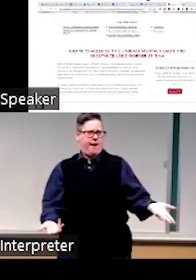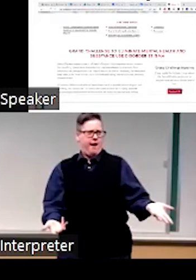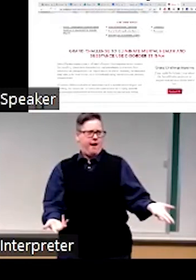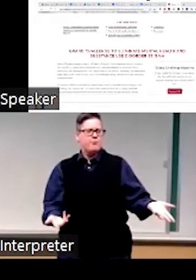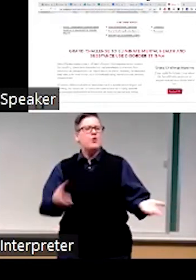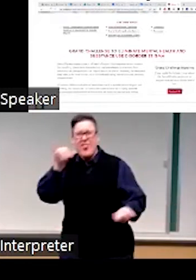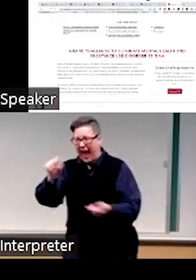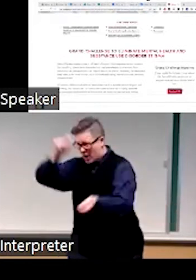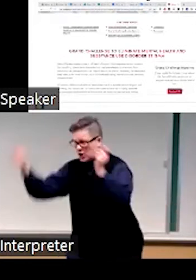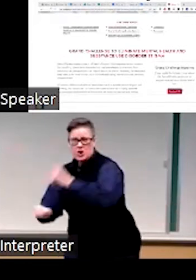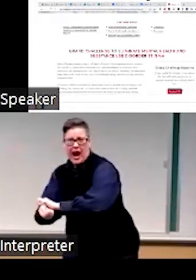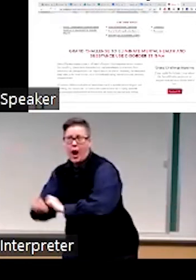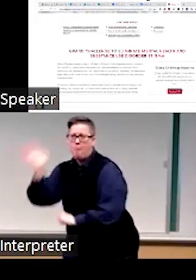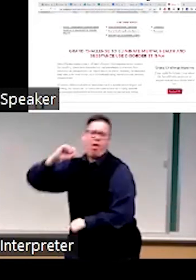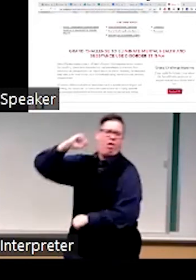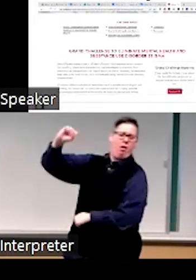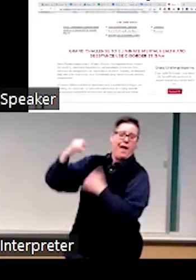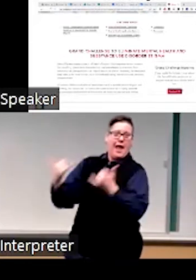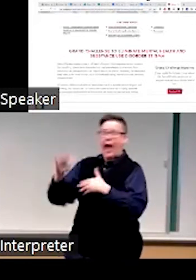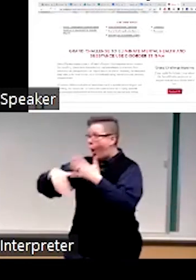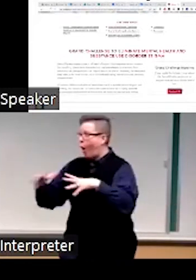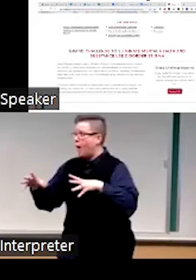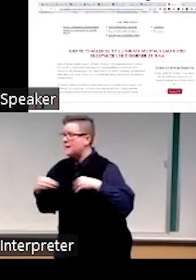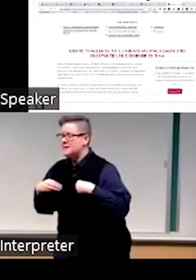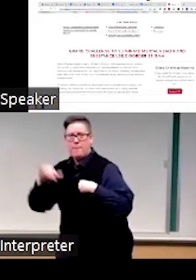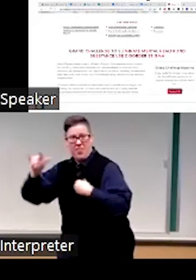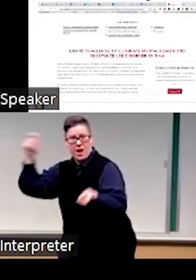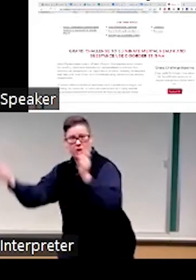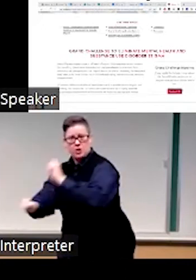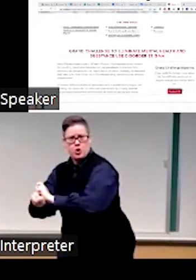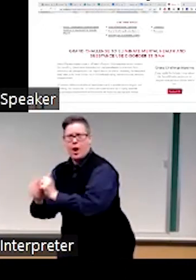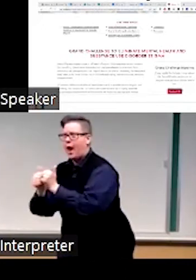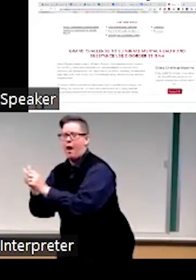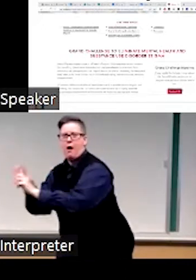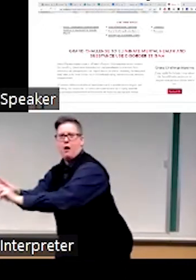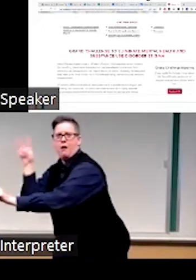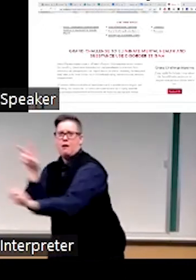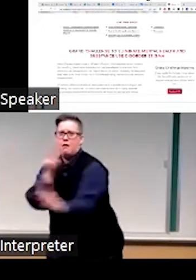change that occurred that made it just a sea change that changed everything for the better